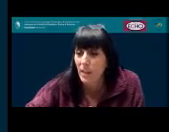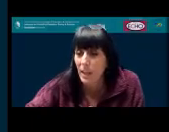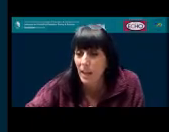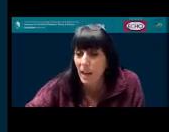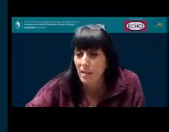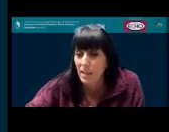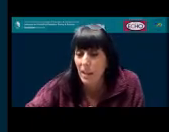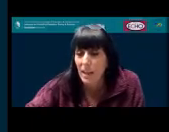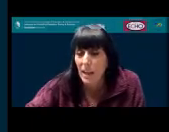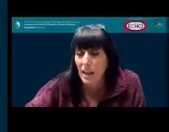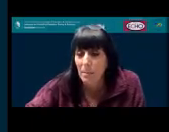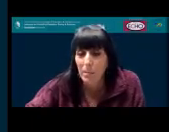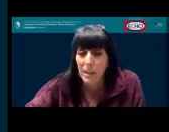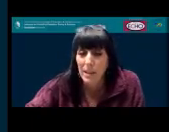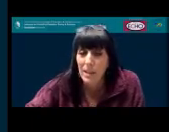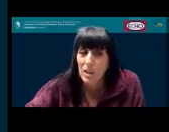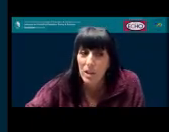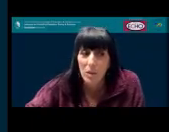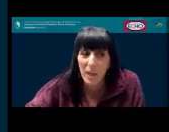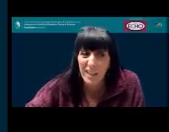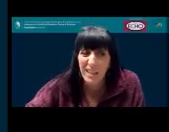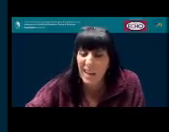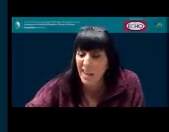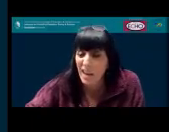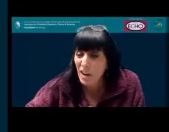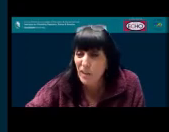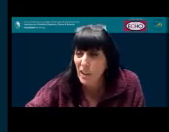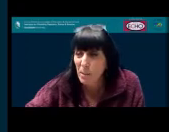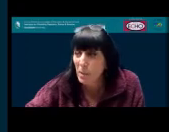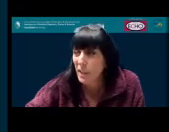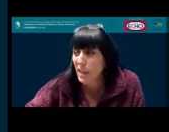that out. And it's just a way to say. Thank you for completing